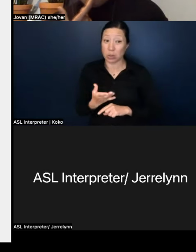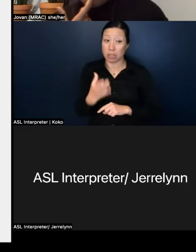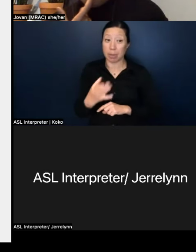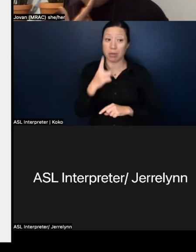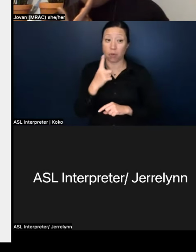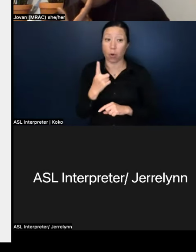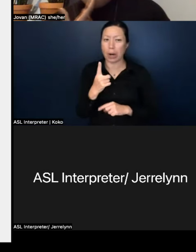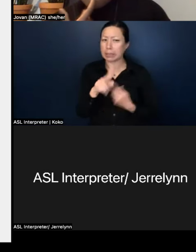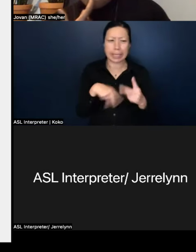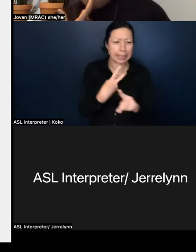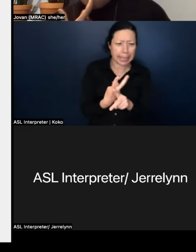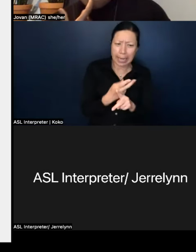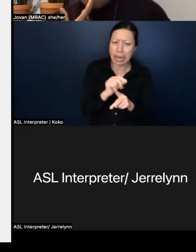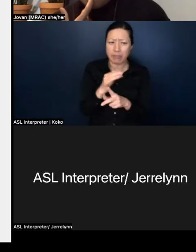to be added as an emerging artist?